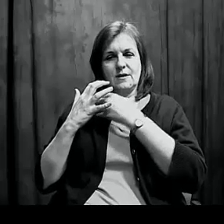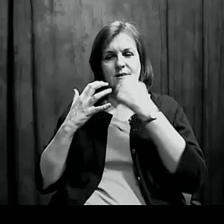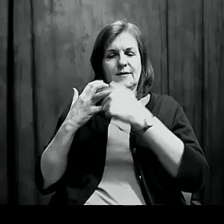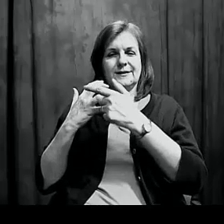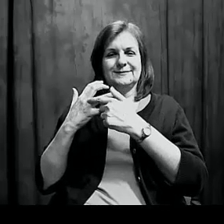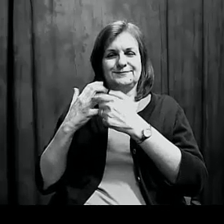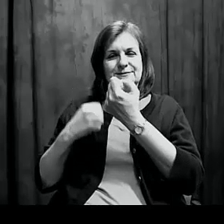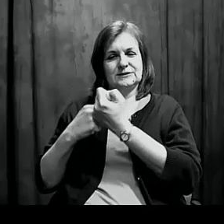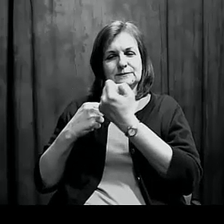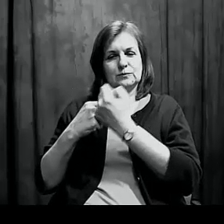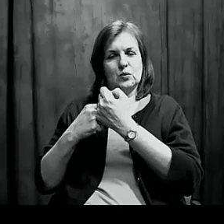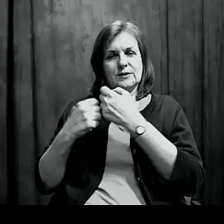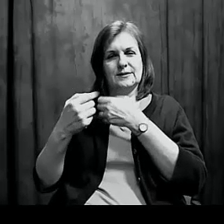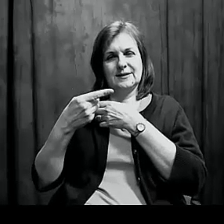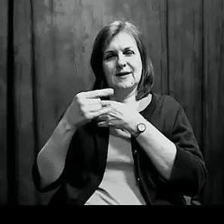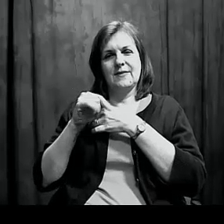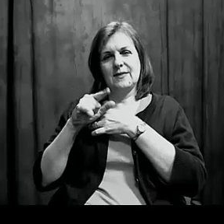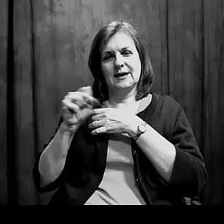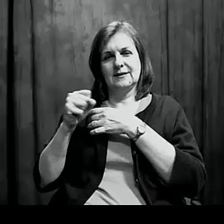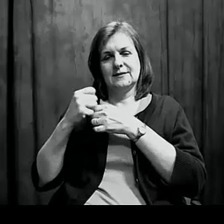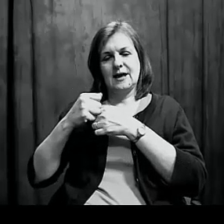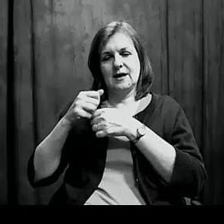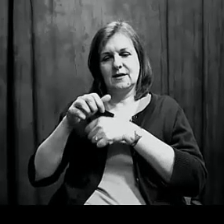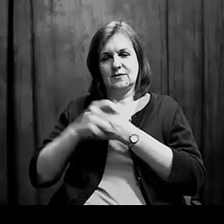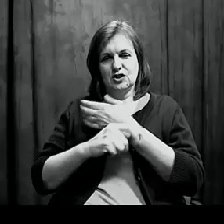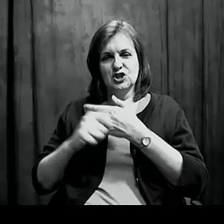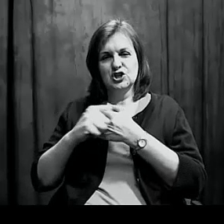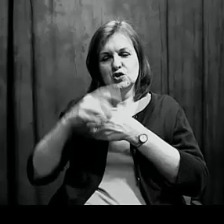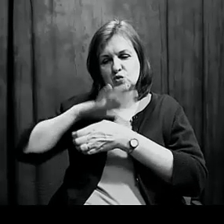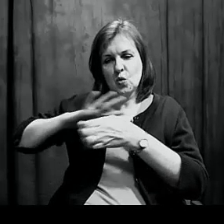to give support to the gills